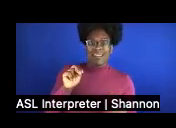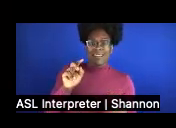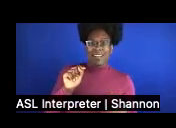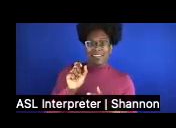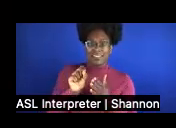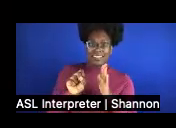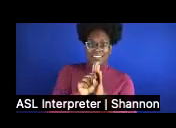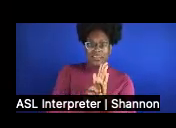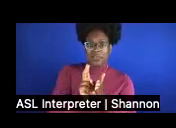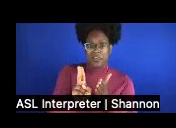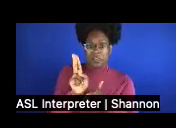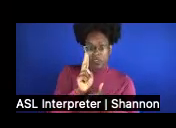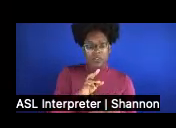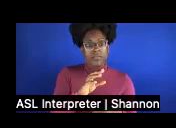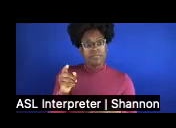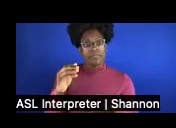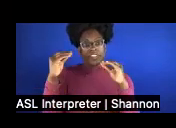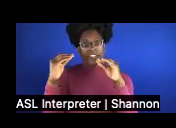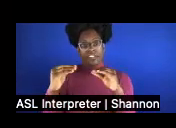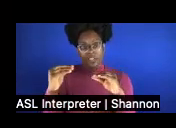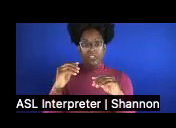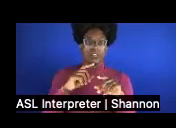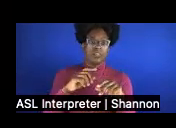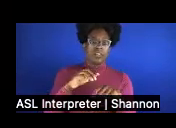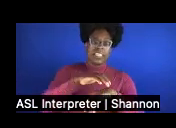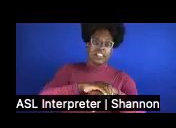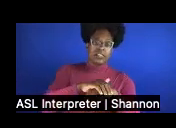and English composition courses. I'm going to go ahead and hand things over to them.